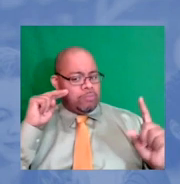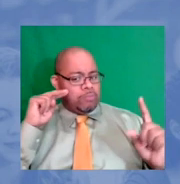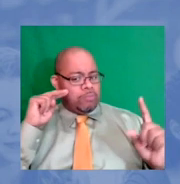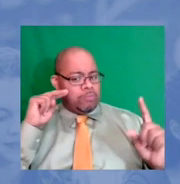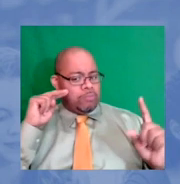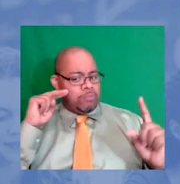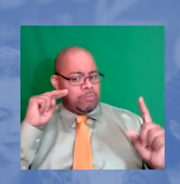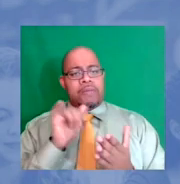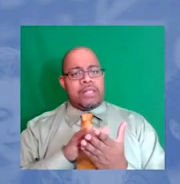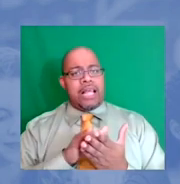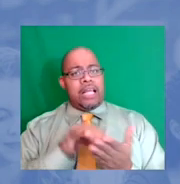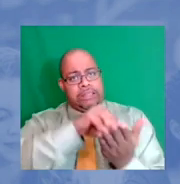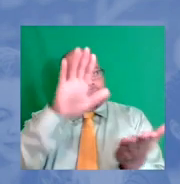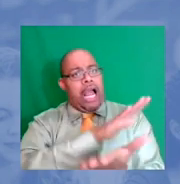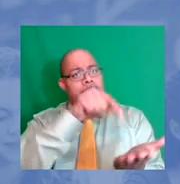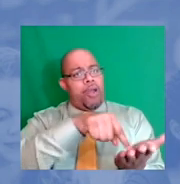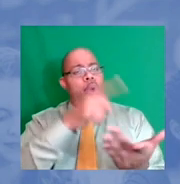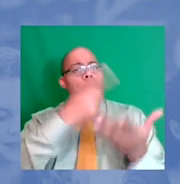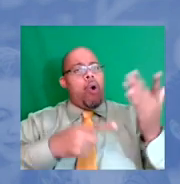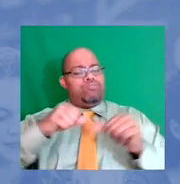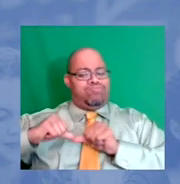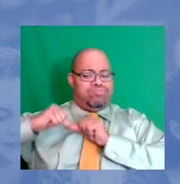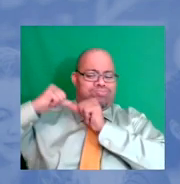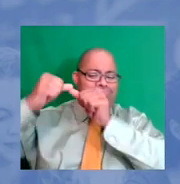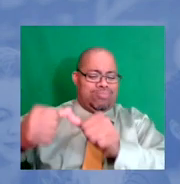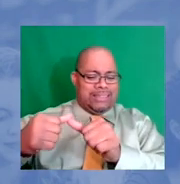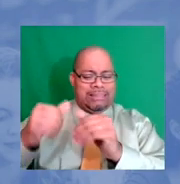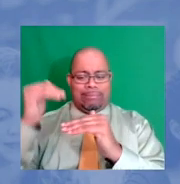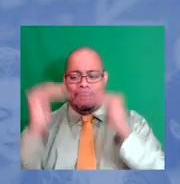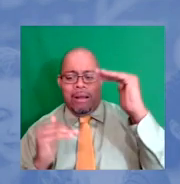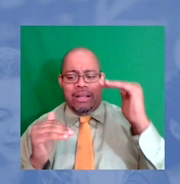WHAT WERE THE LONGSTANDING PERSISTENT INEQUITIES THAT EXISTED EVEN BEFORE THE PANDEMIC? I KNOW